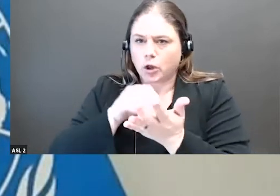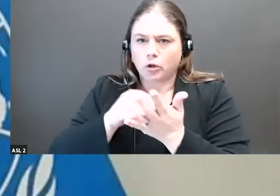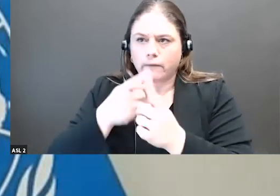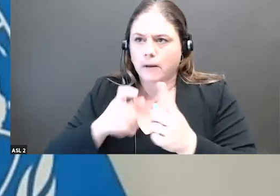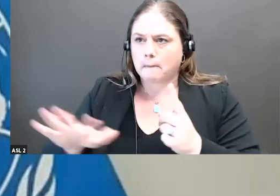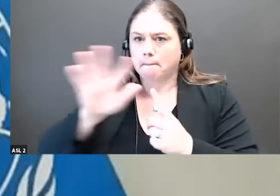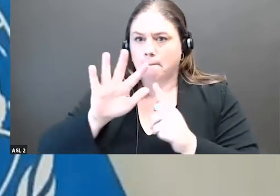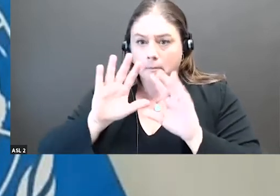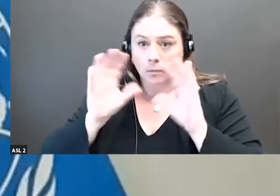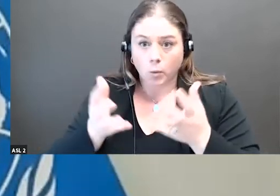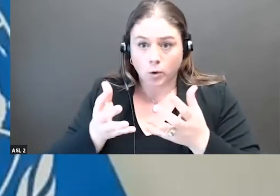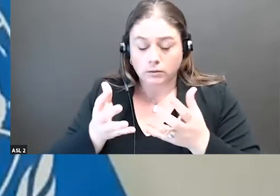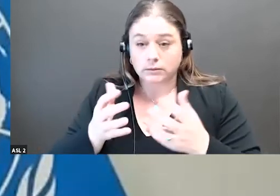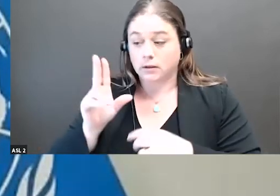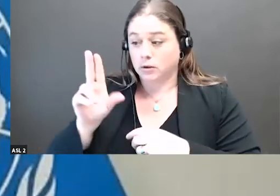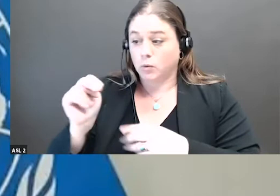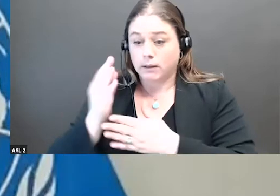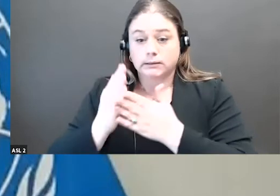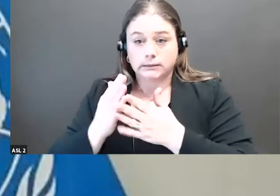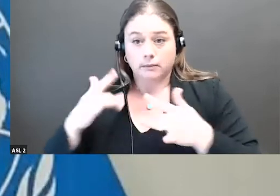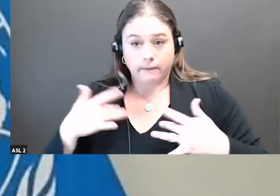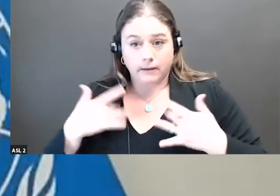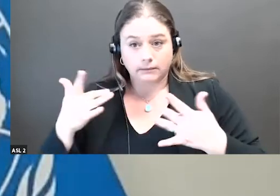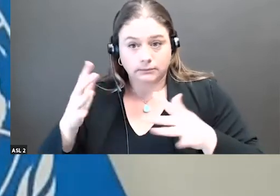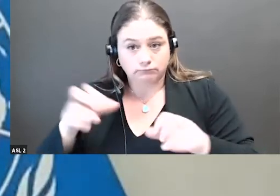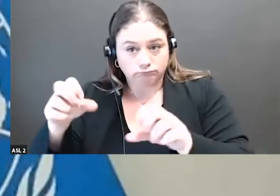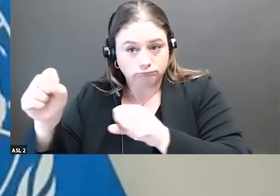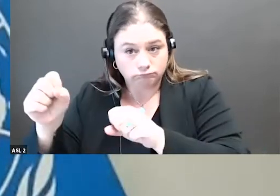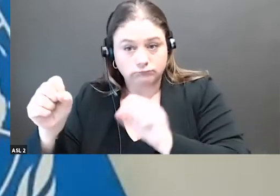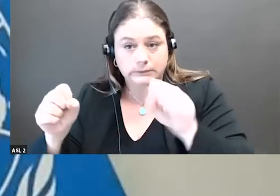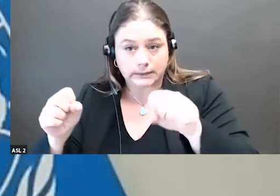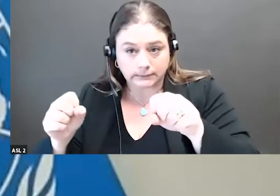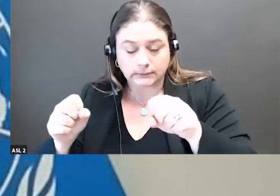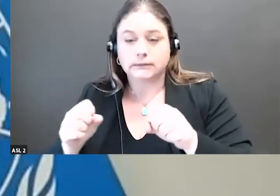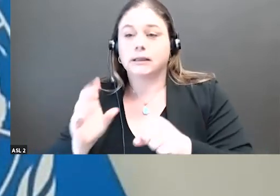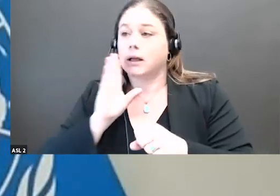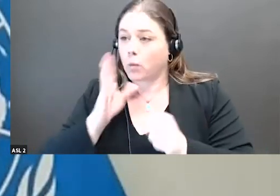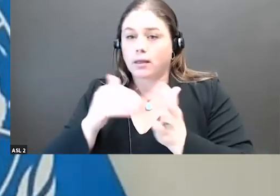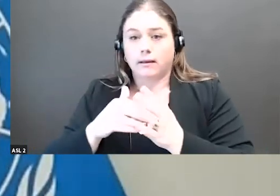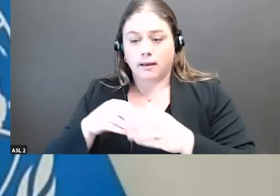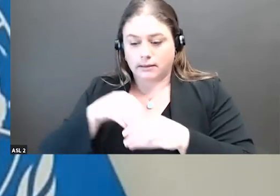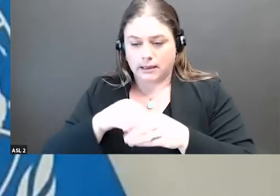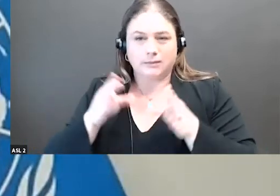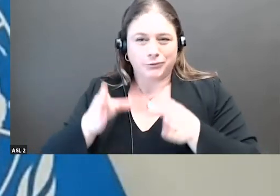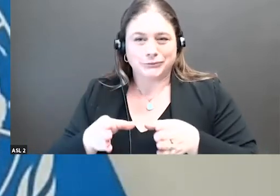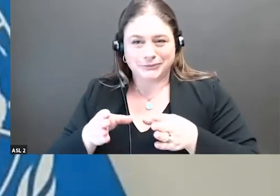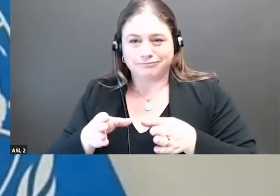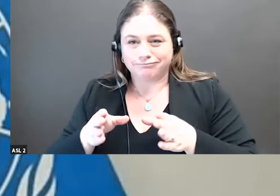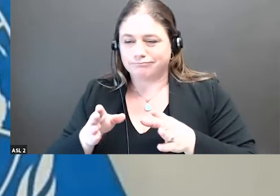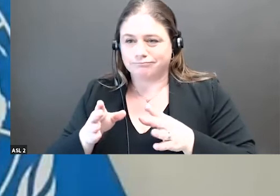the UN and will be again in person as part of the regular cycle of work around all the conventions.